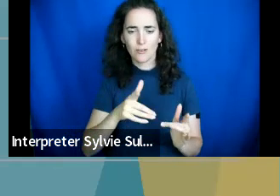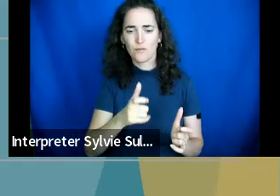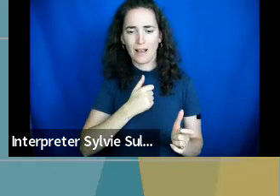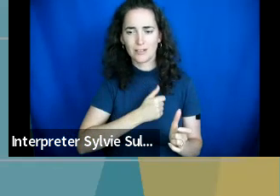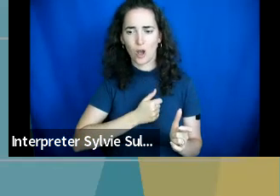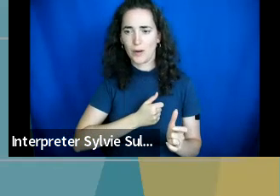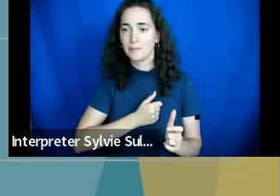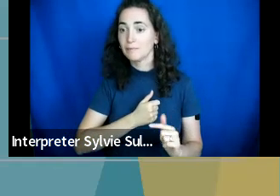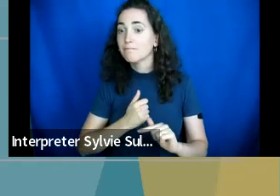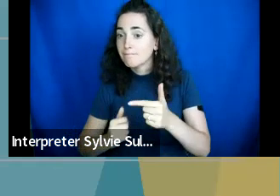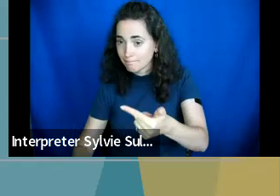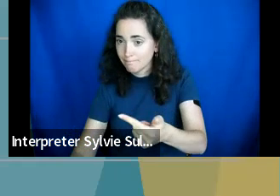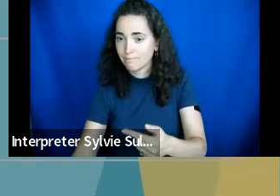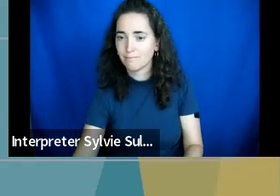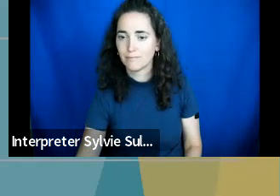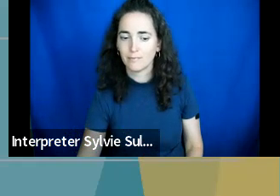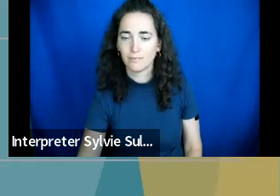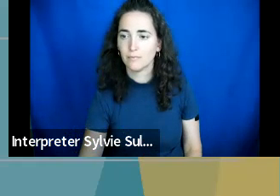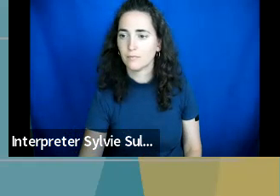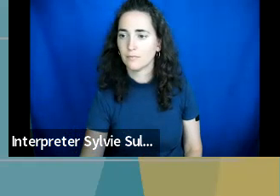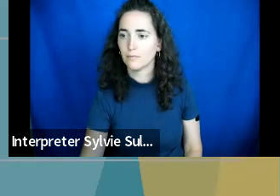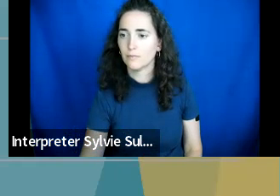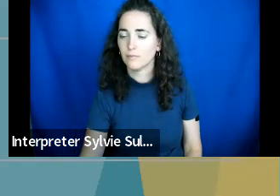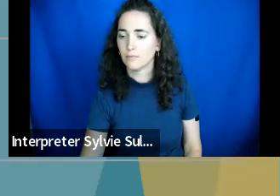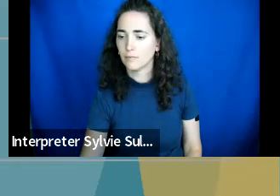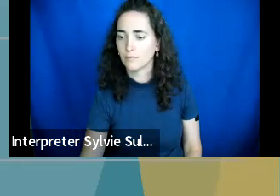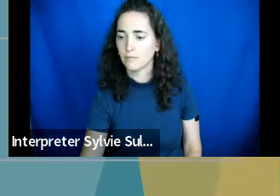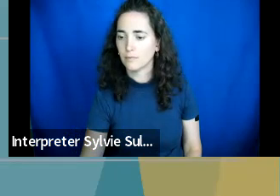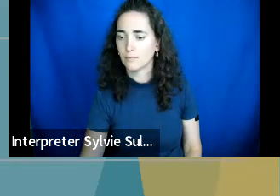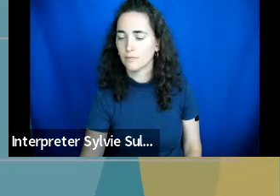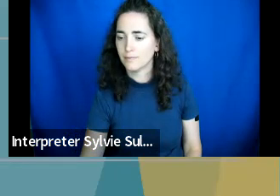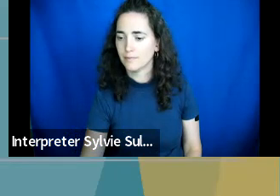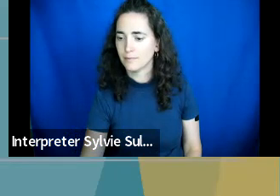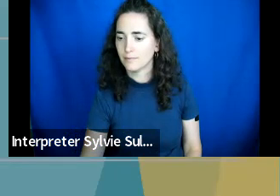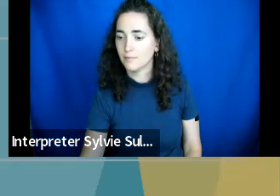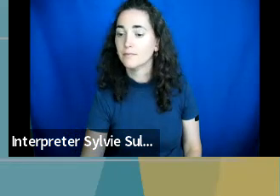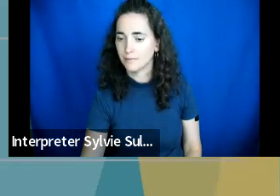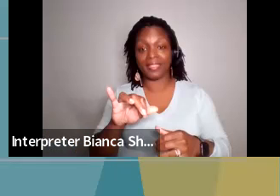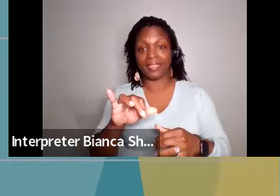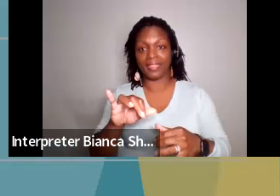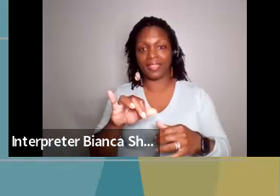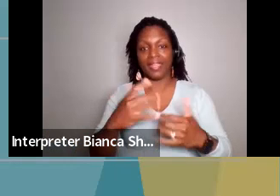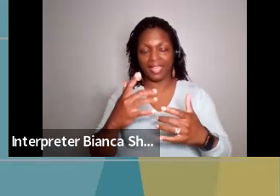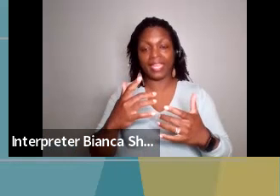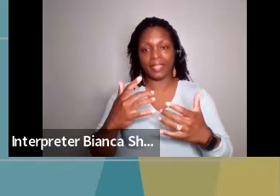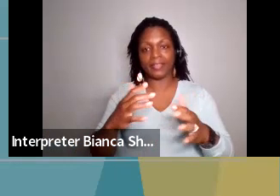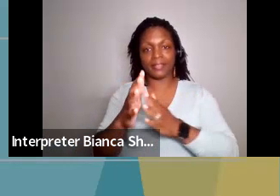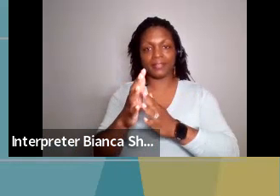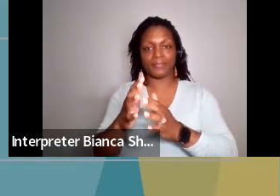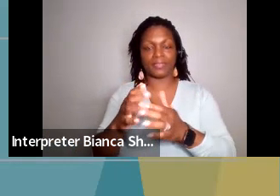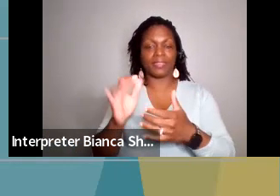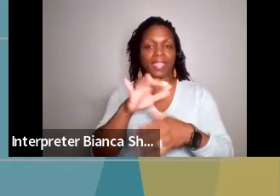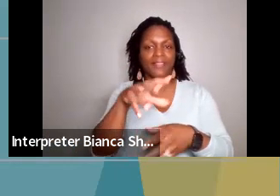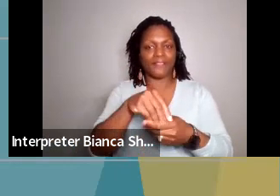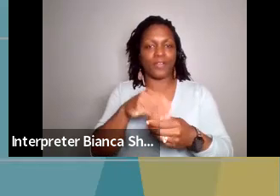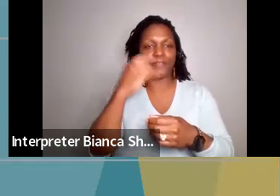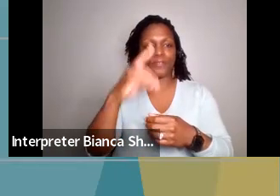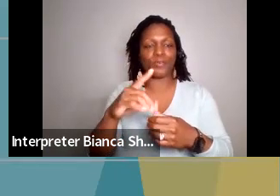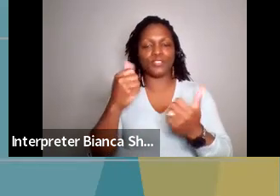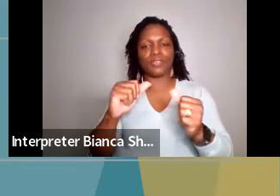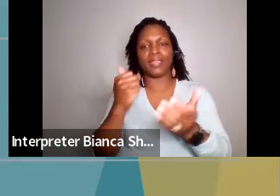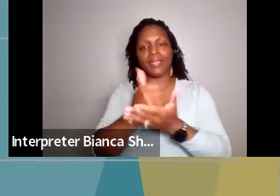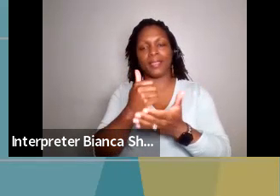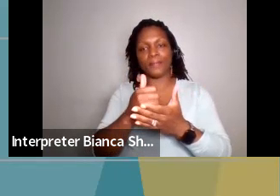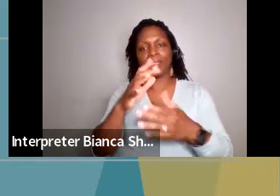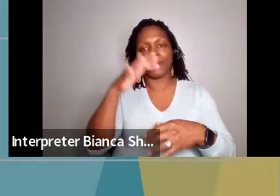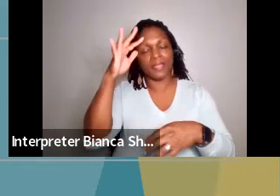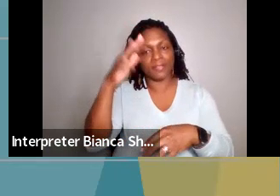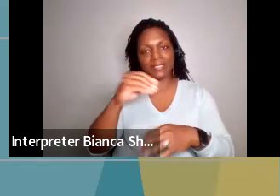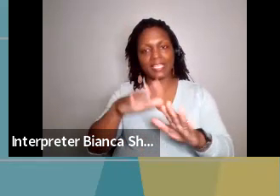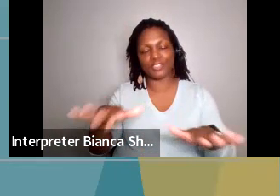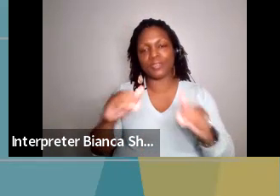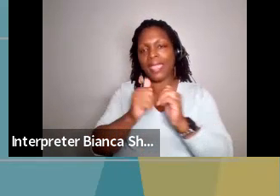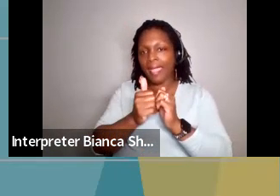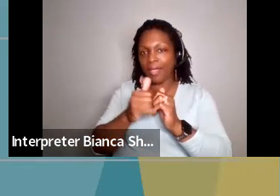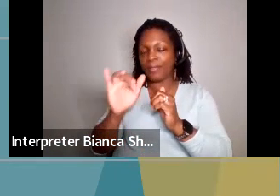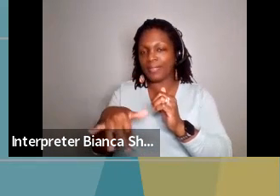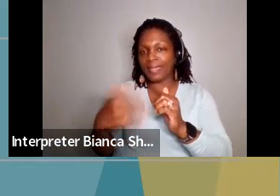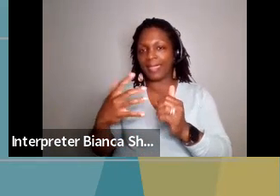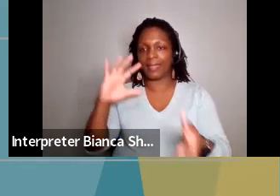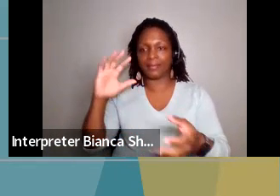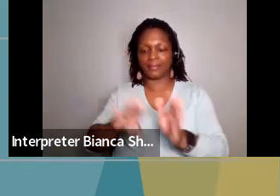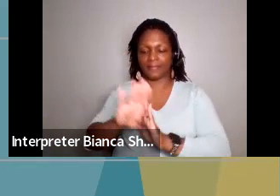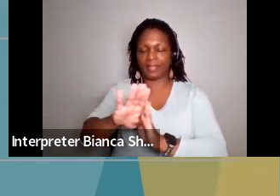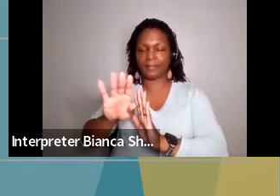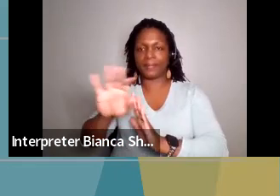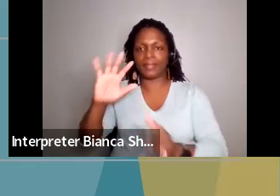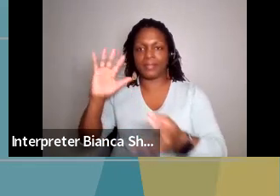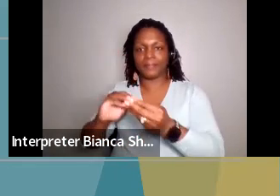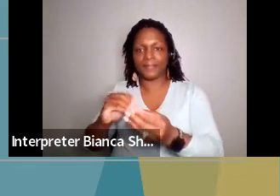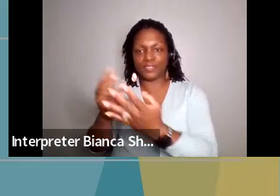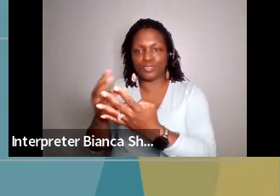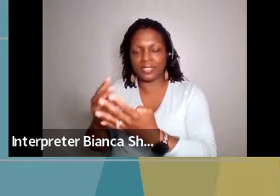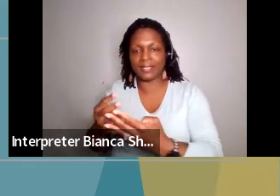Quickly, and this initiative aims to improve early detection of any developmental delays and disabilities and children, and they do this by promoting conference of development screening standards in pediatric primary